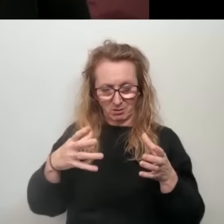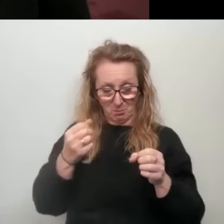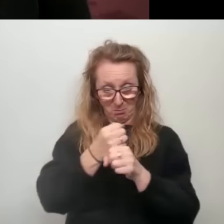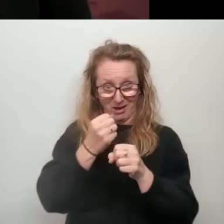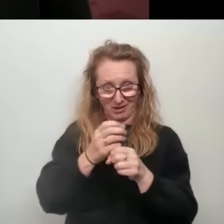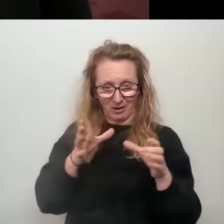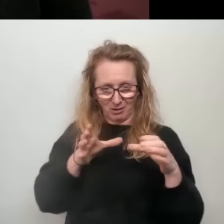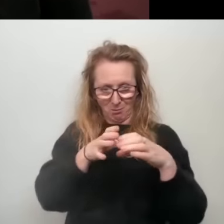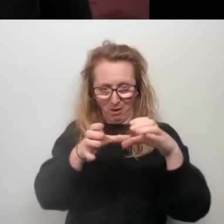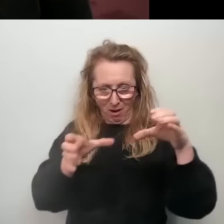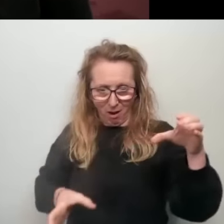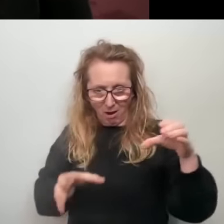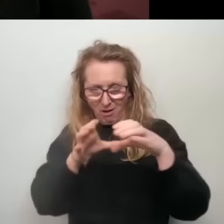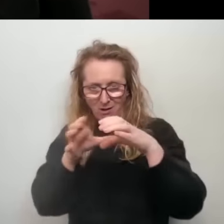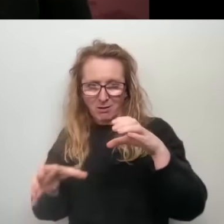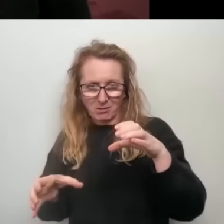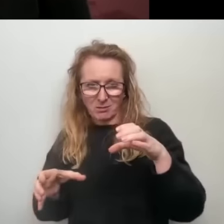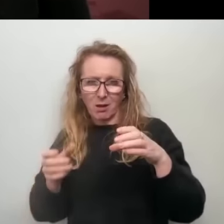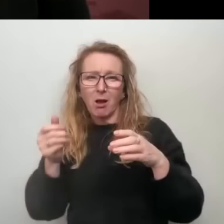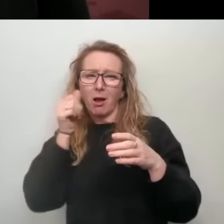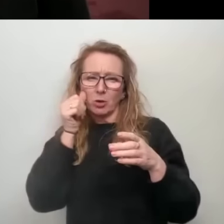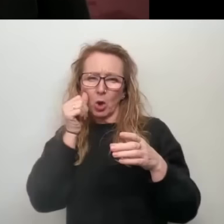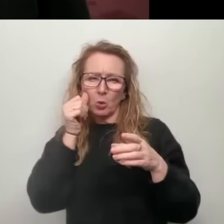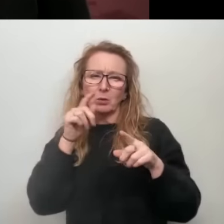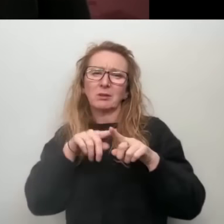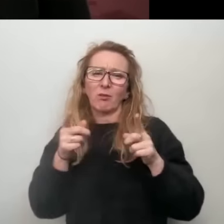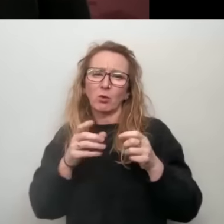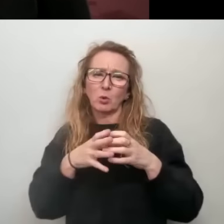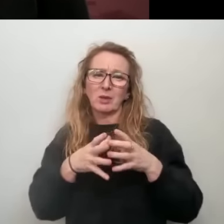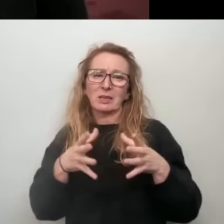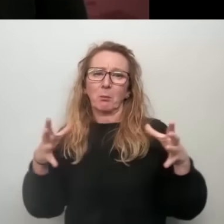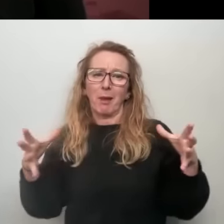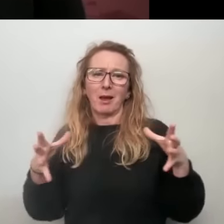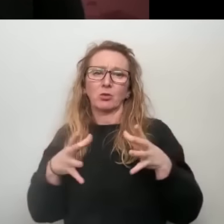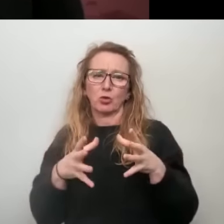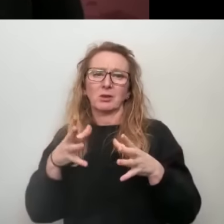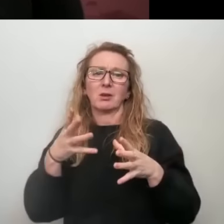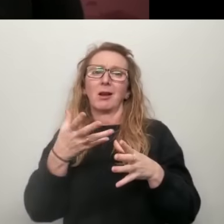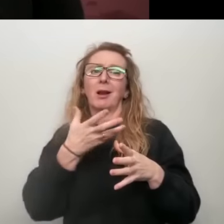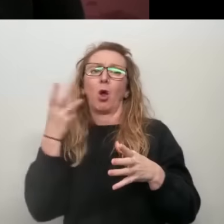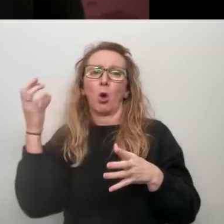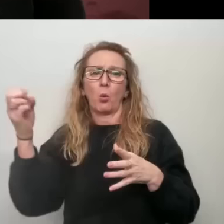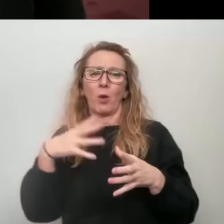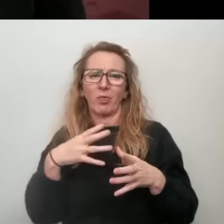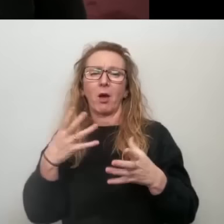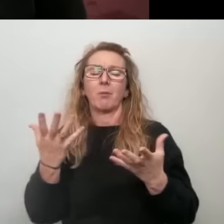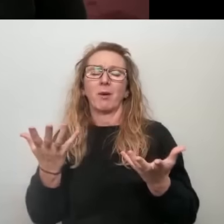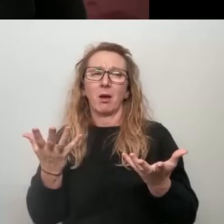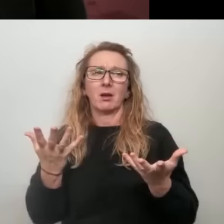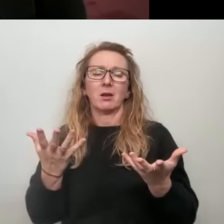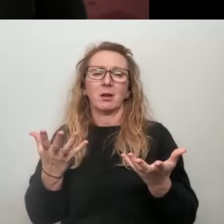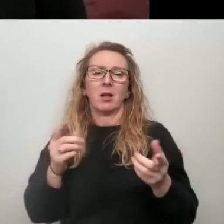Now I know that's different to expansion, allowing it to expand in hot weather, but I guess what I'm trying to say is,